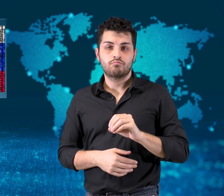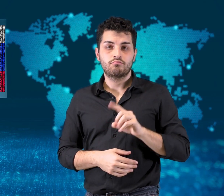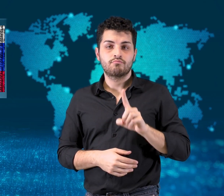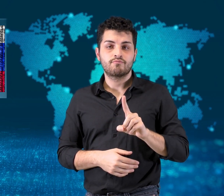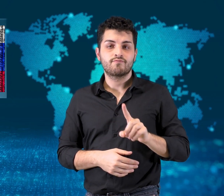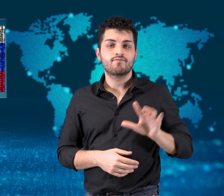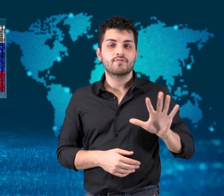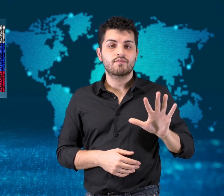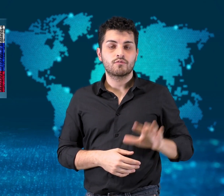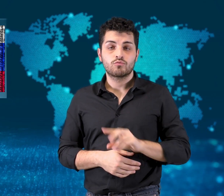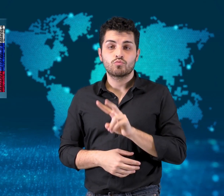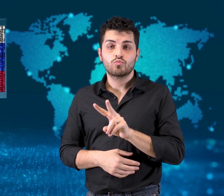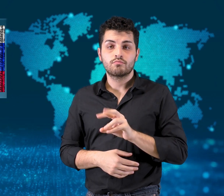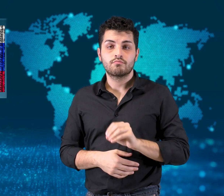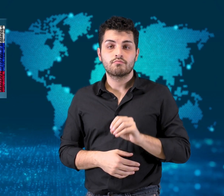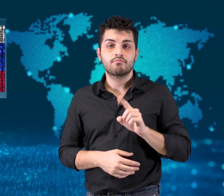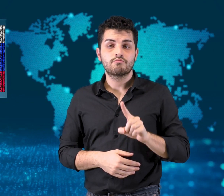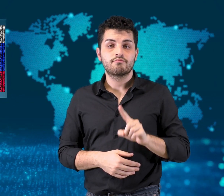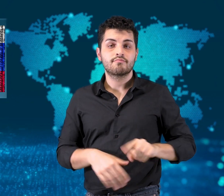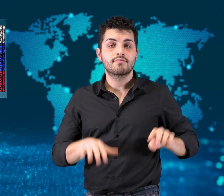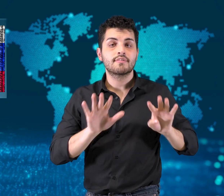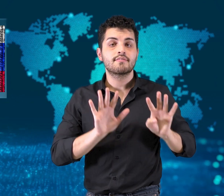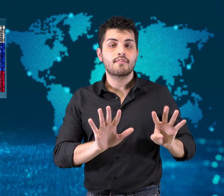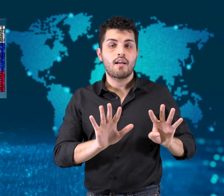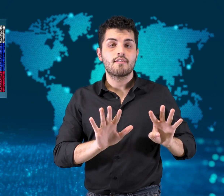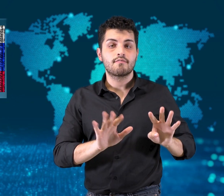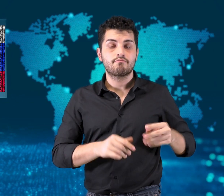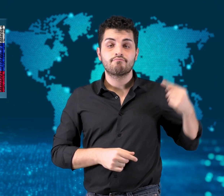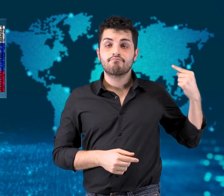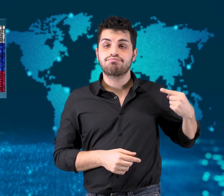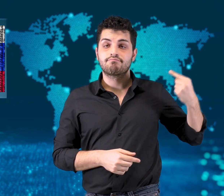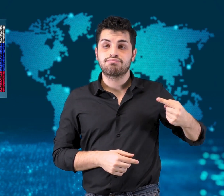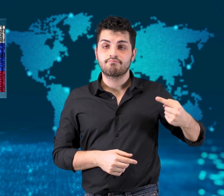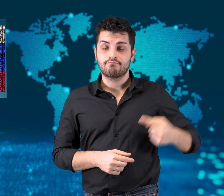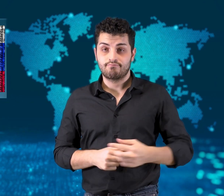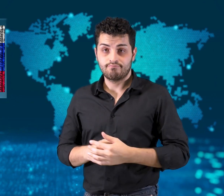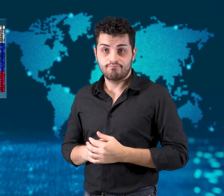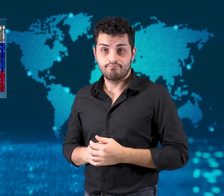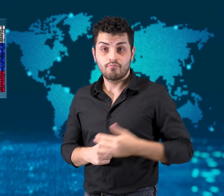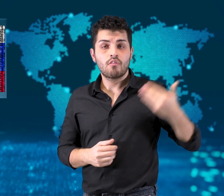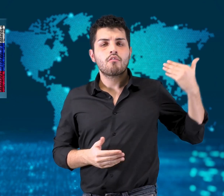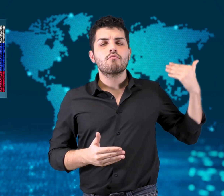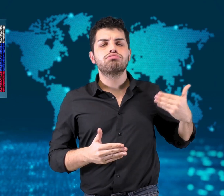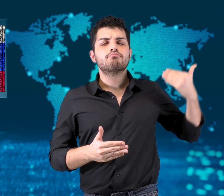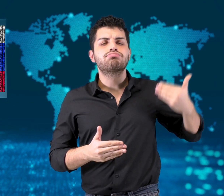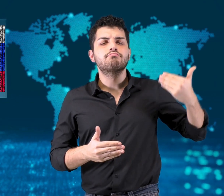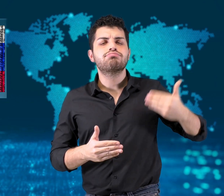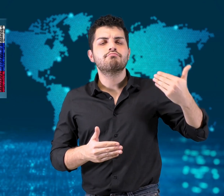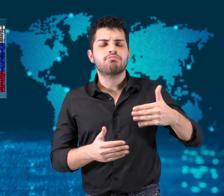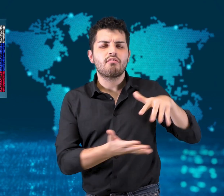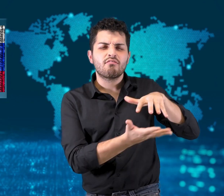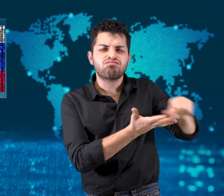The cyberattacks took place between 2015 and 2019.